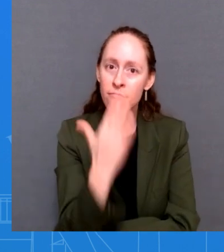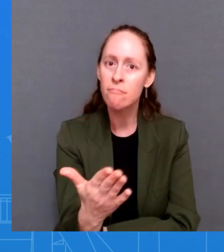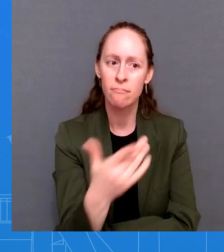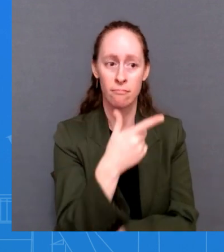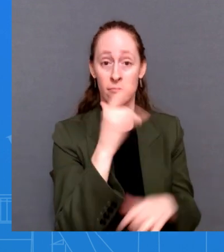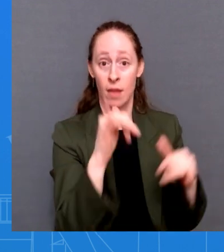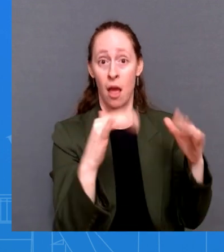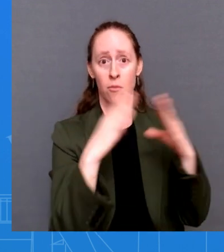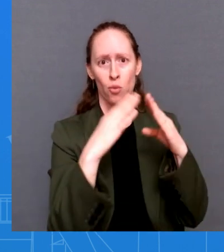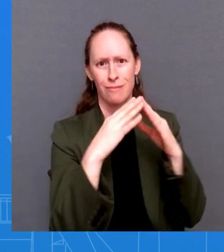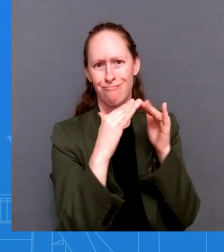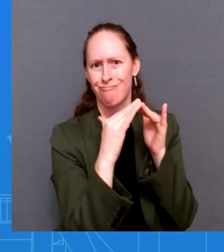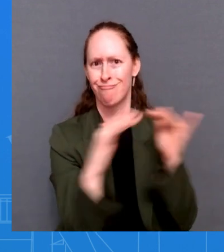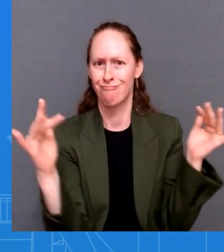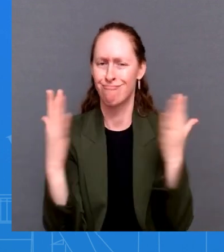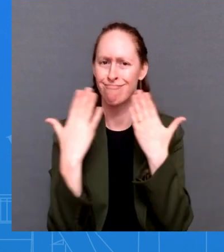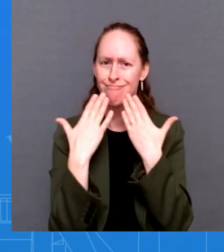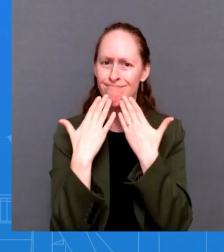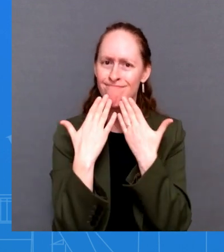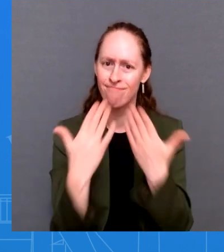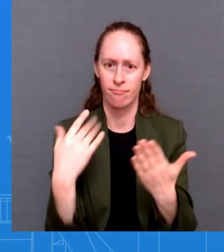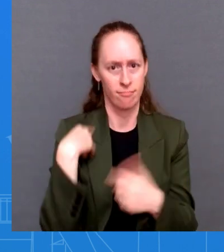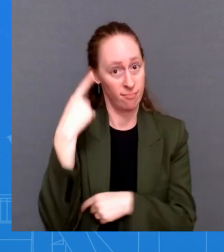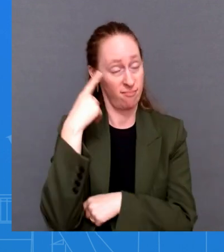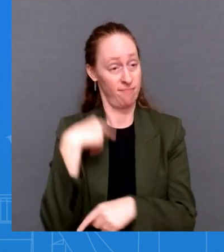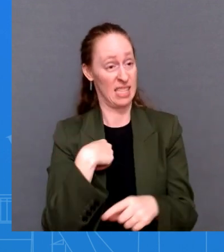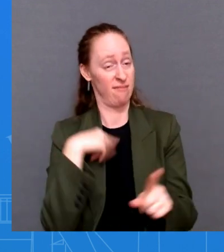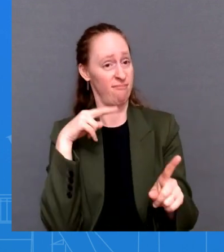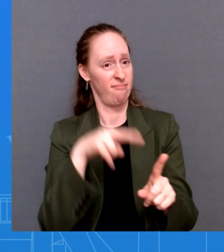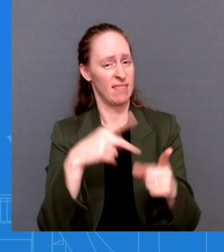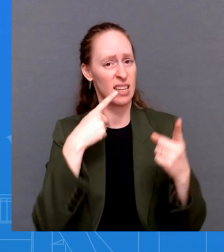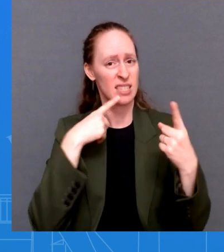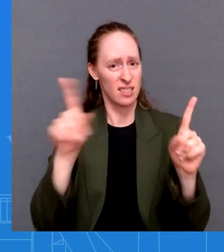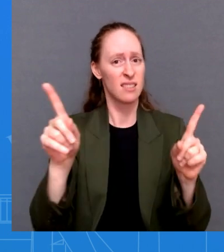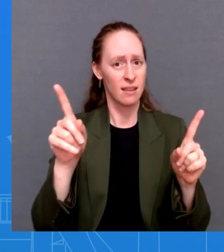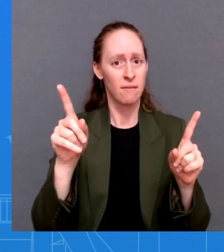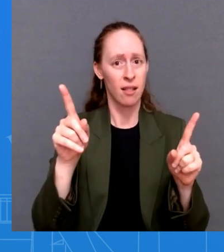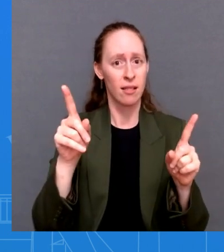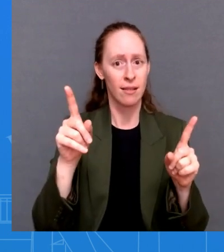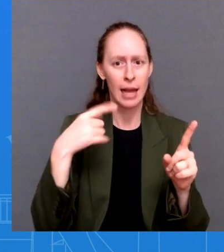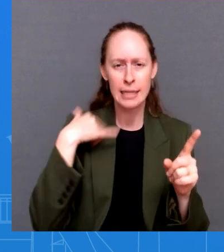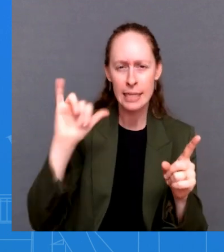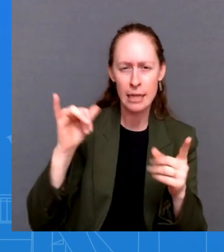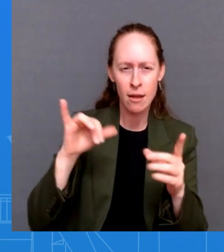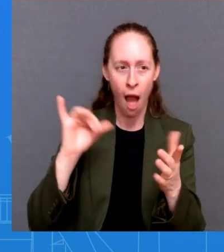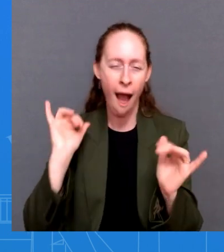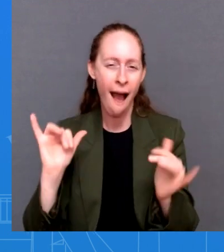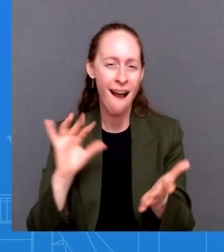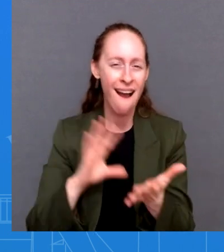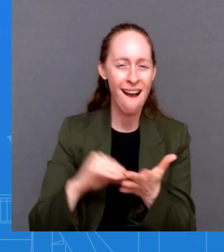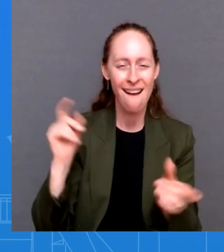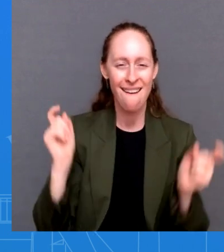Again, we have more to learn, but also to say that, you know, the vaccine administration is just one marker of the impact